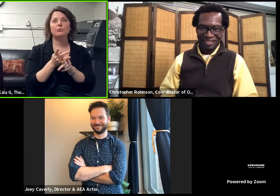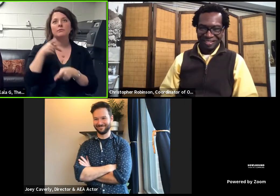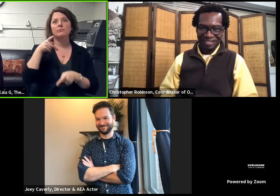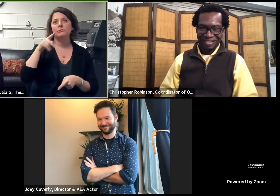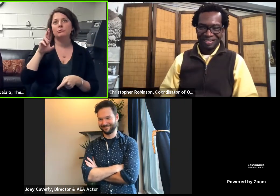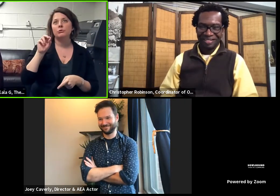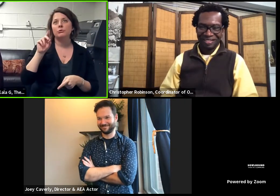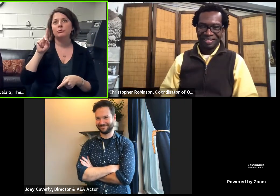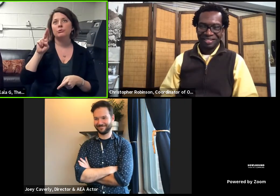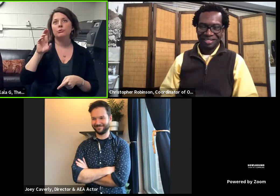That's okay.